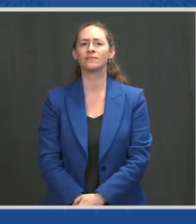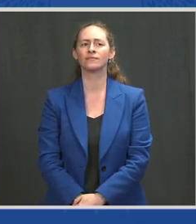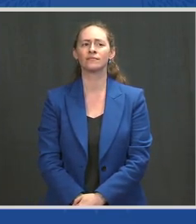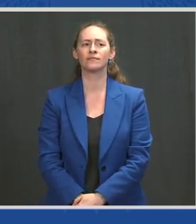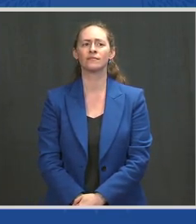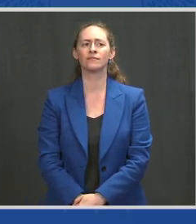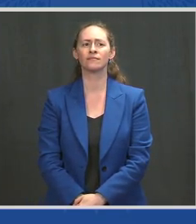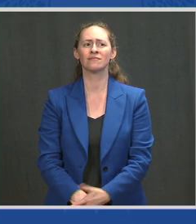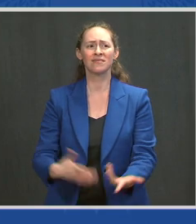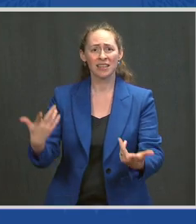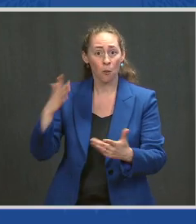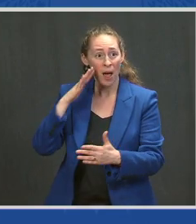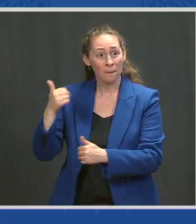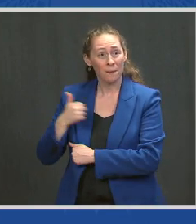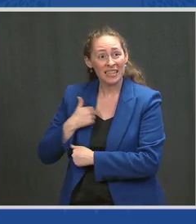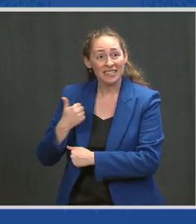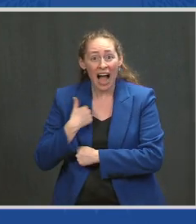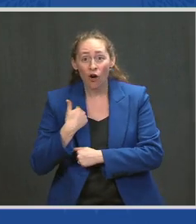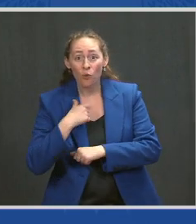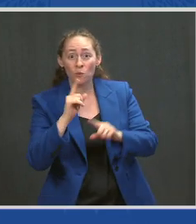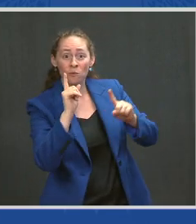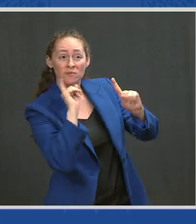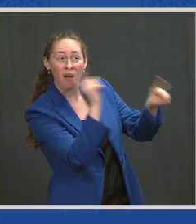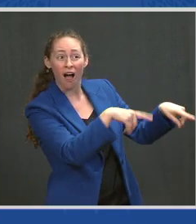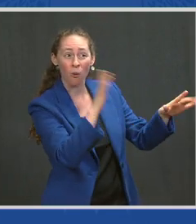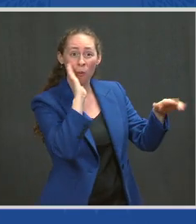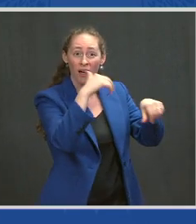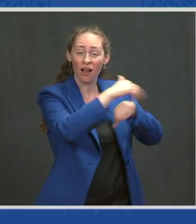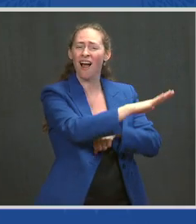The President: No, we didn't talk about military response. The Press: In the spirit, Mr. President,